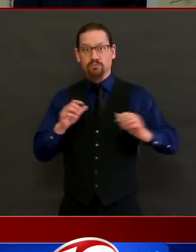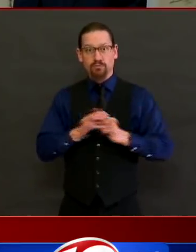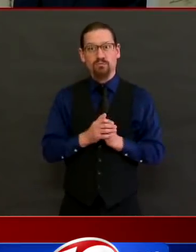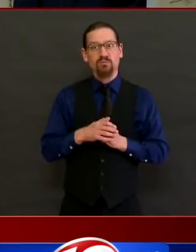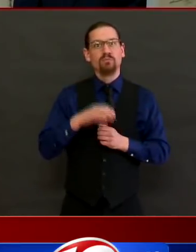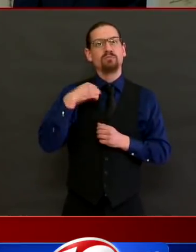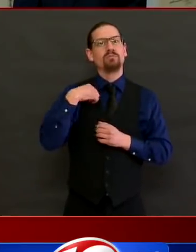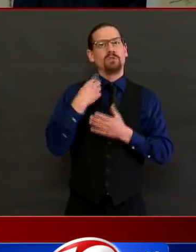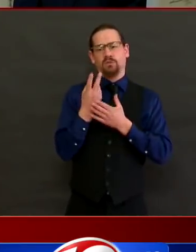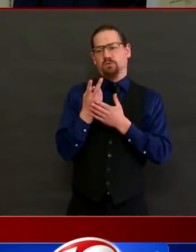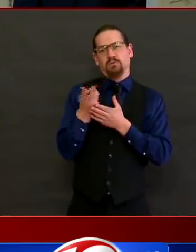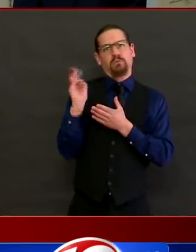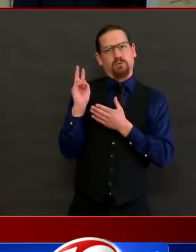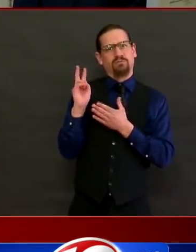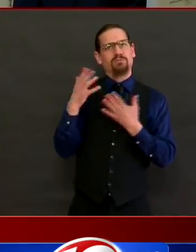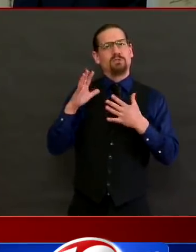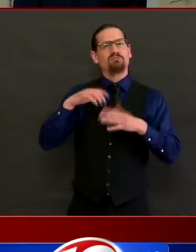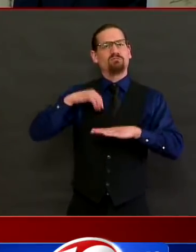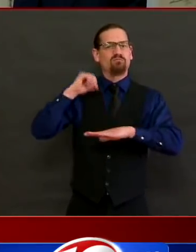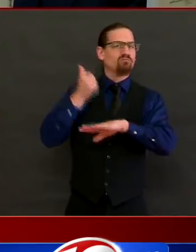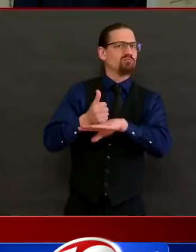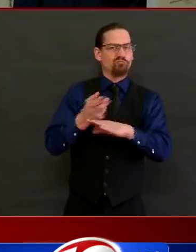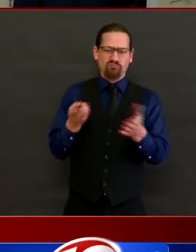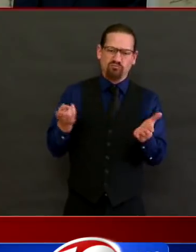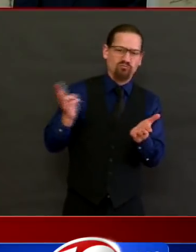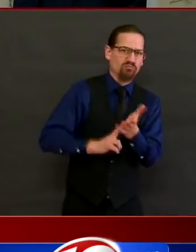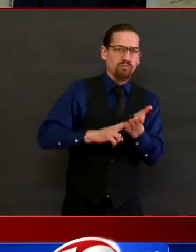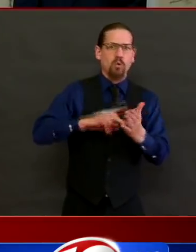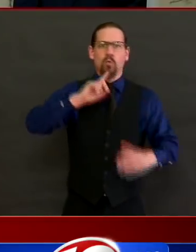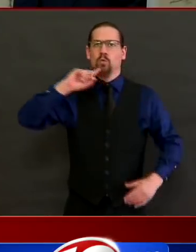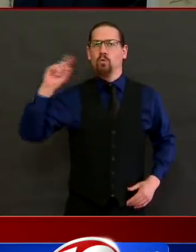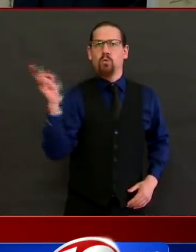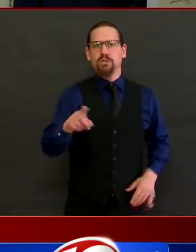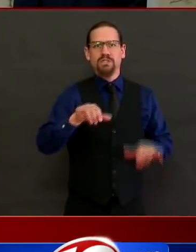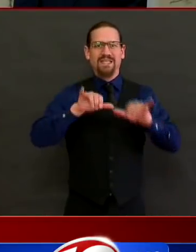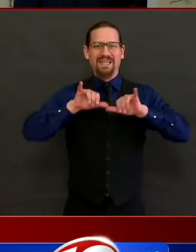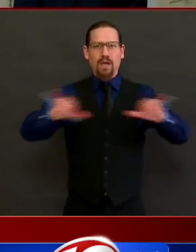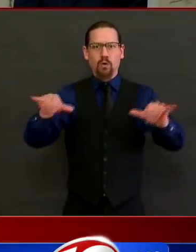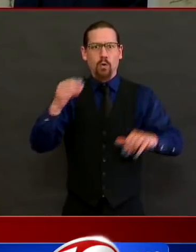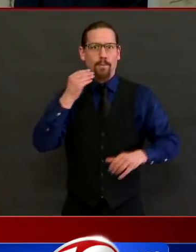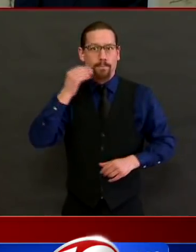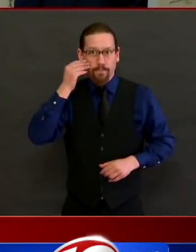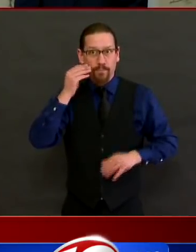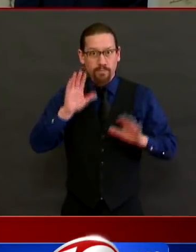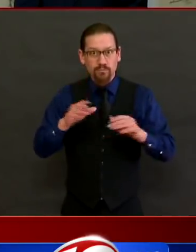COUPLE OF WEEKS AGO. ANY EXPERT WILL TELL YOU IT